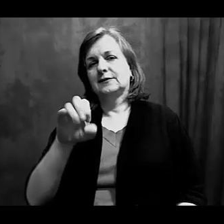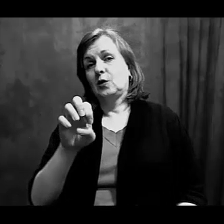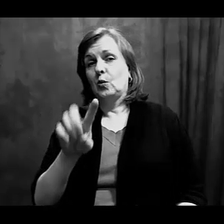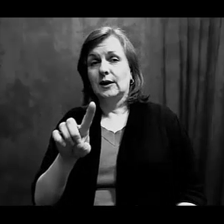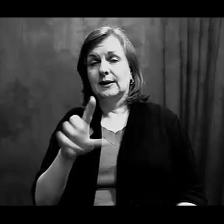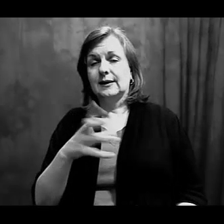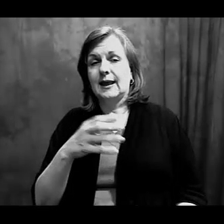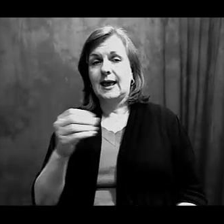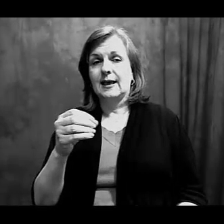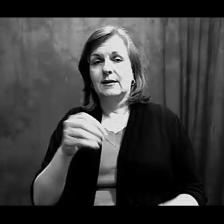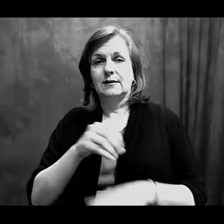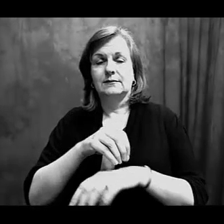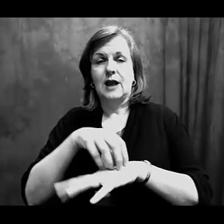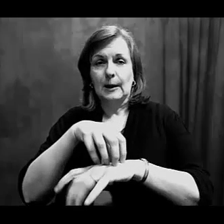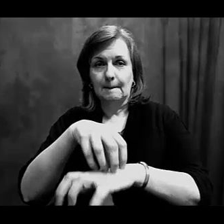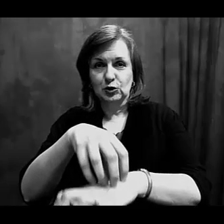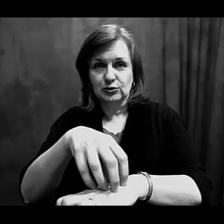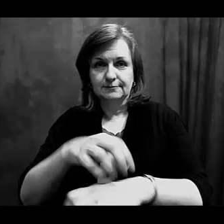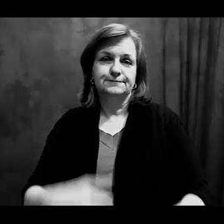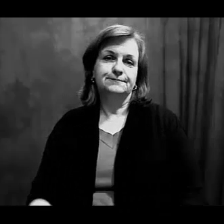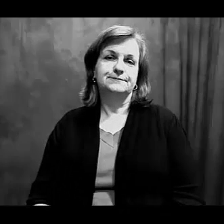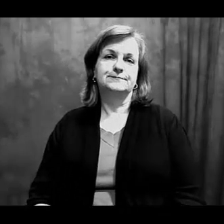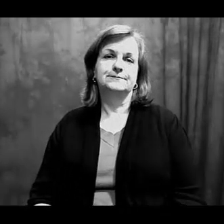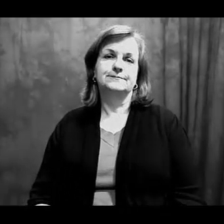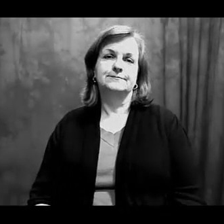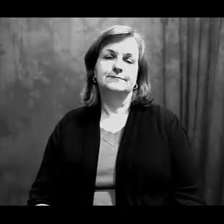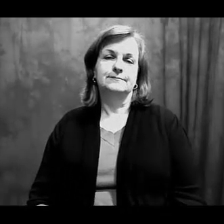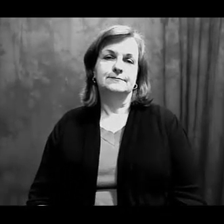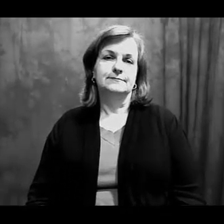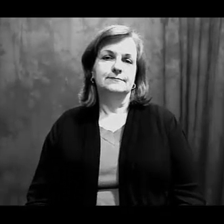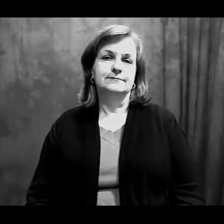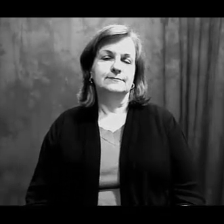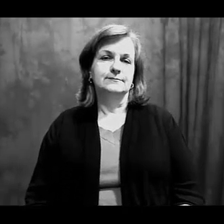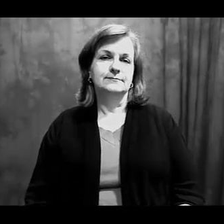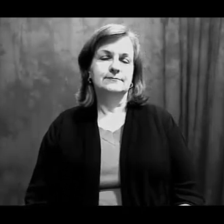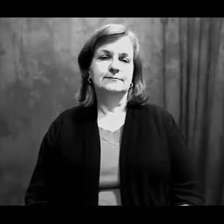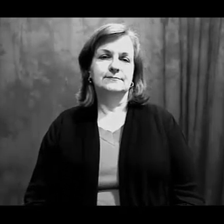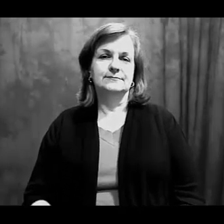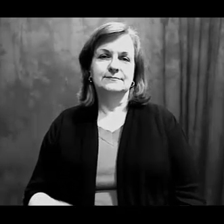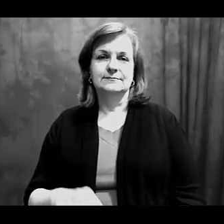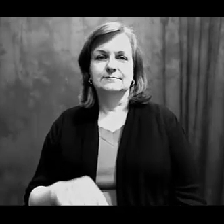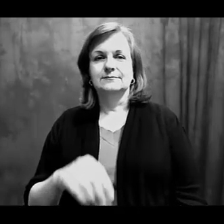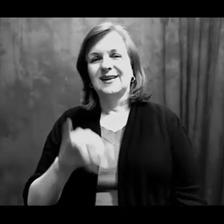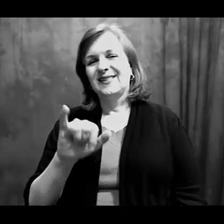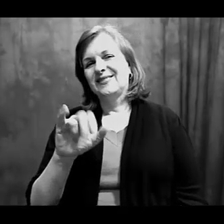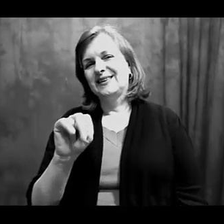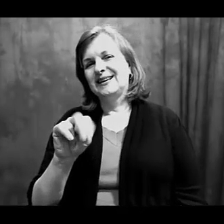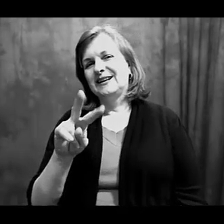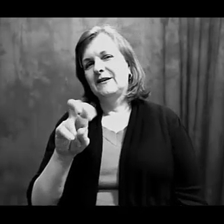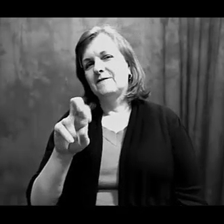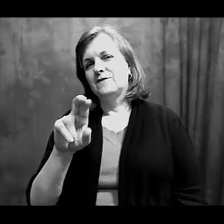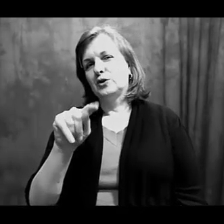squid and octopus all of the invertebrates